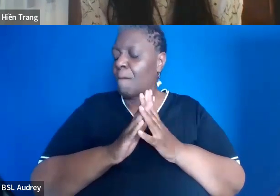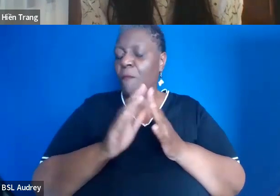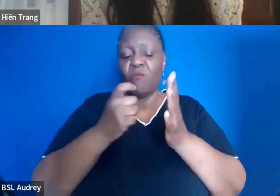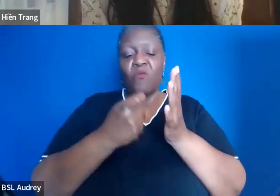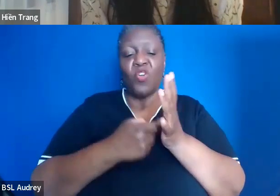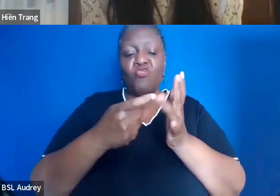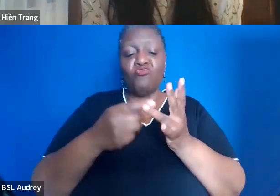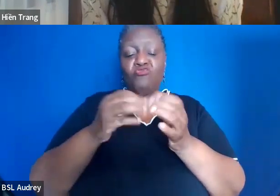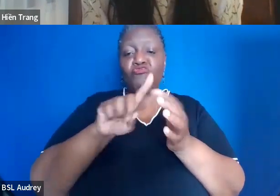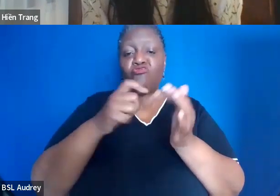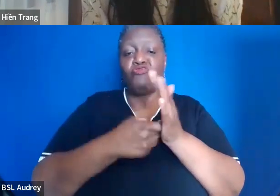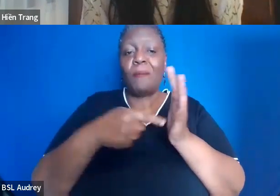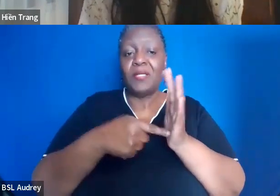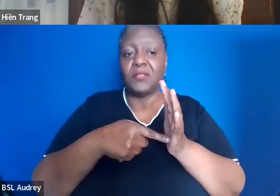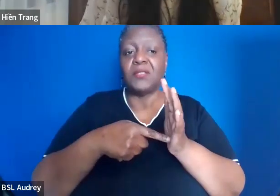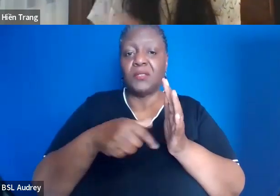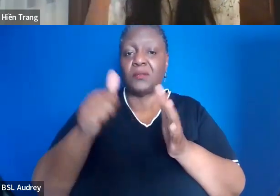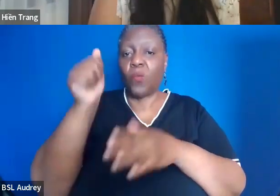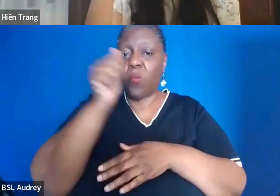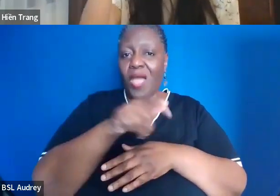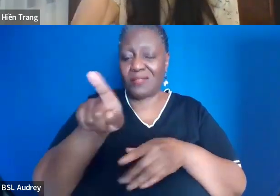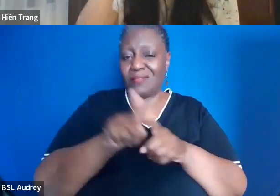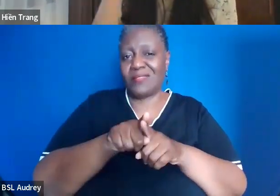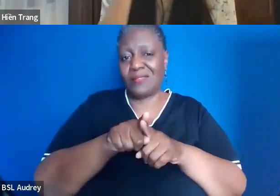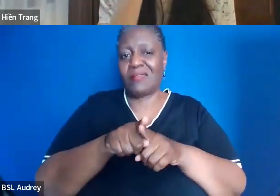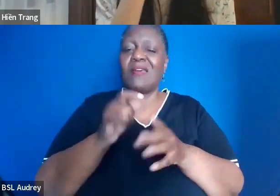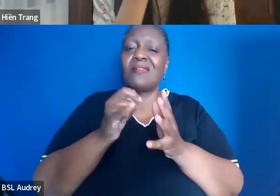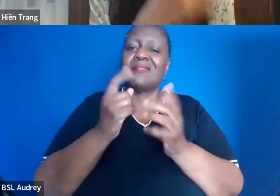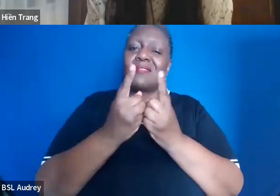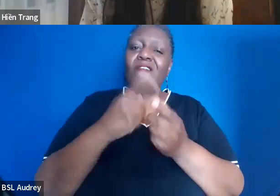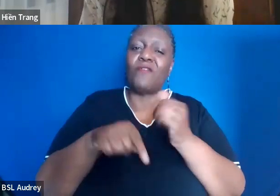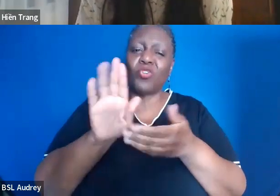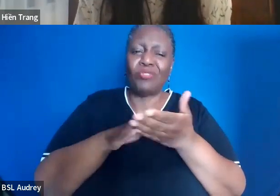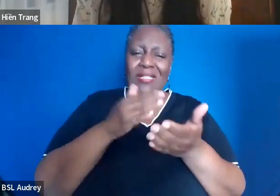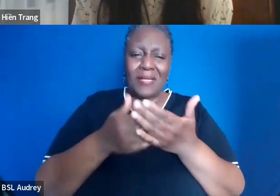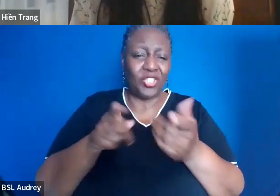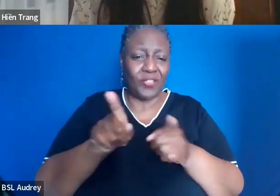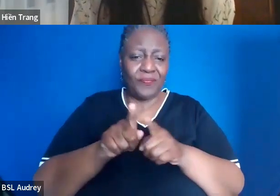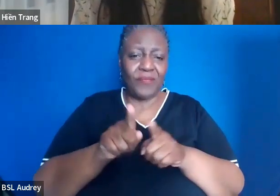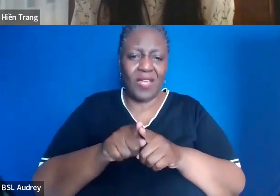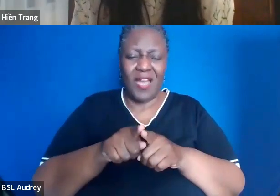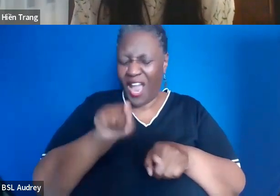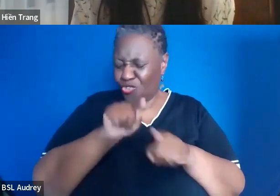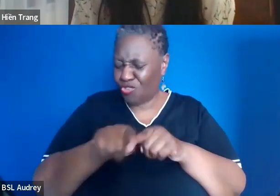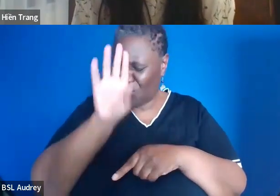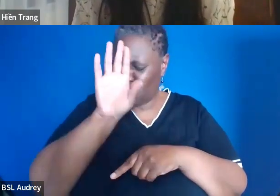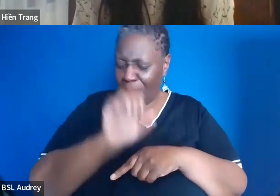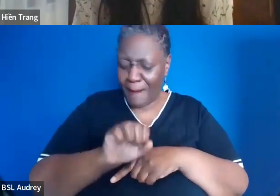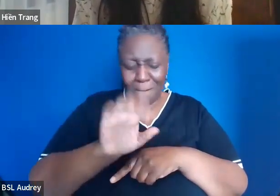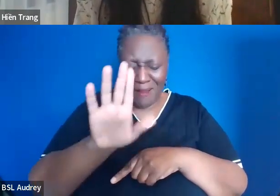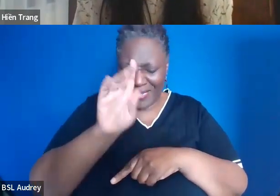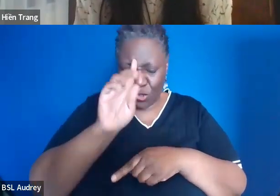steps of translation which is um I can't I'll try to remember it as clearly as I can but first it is